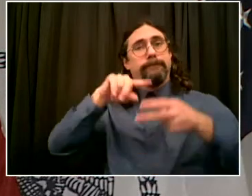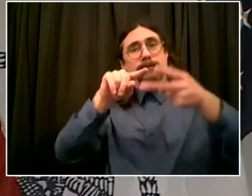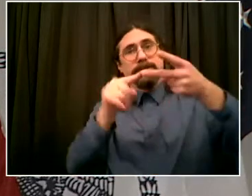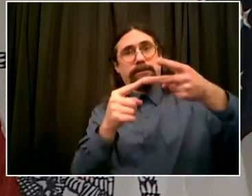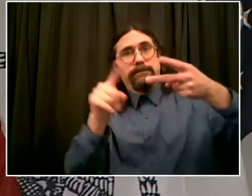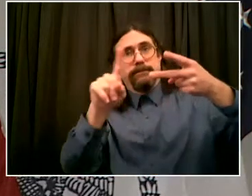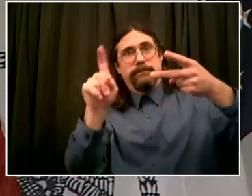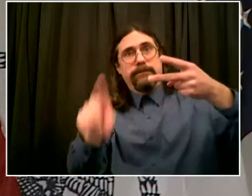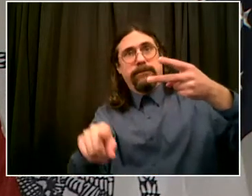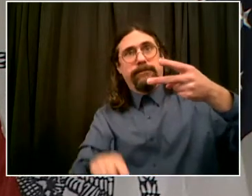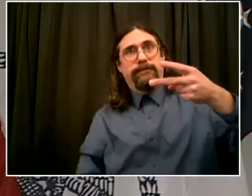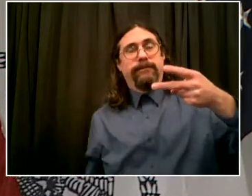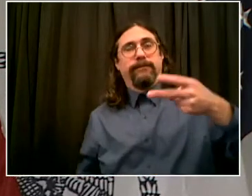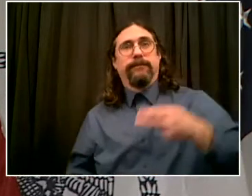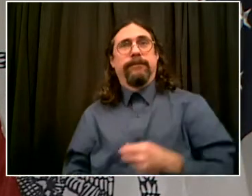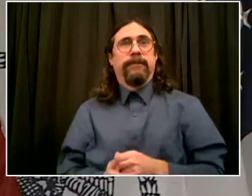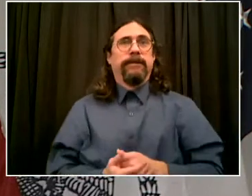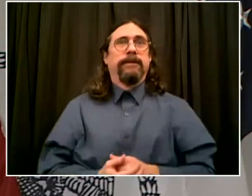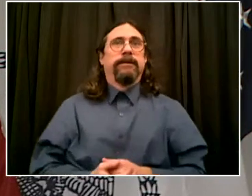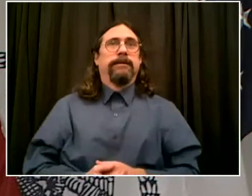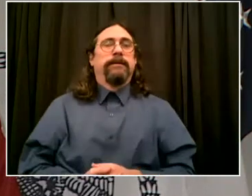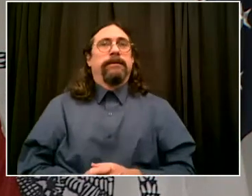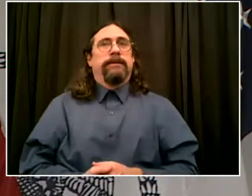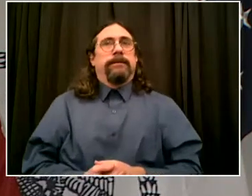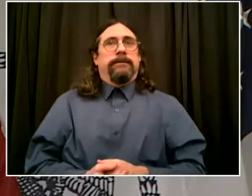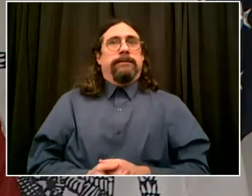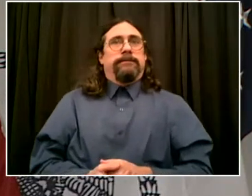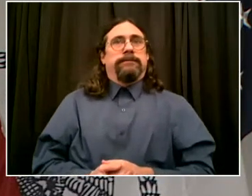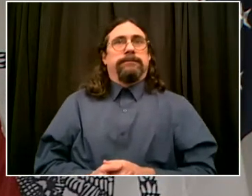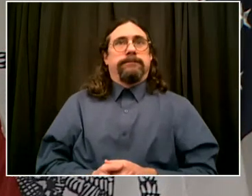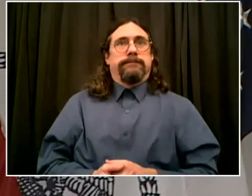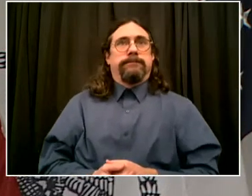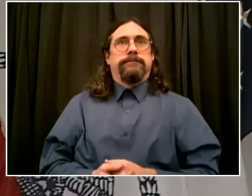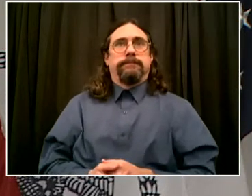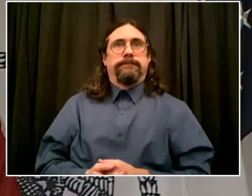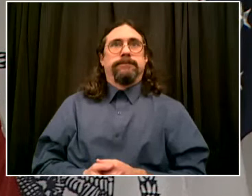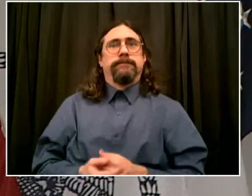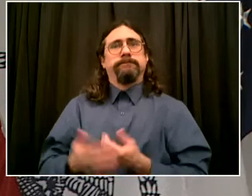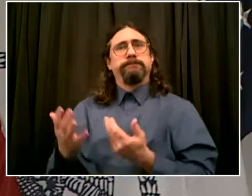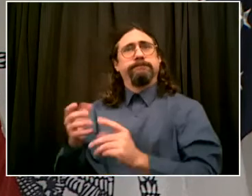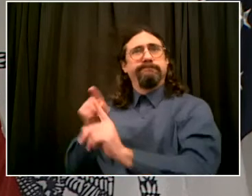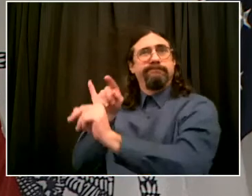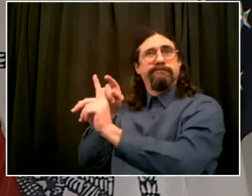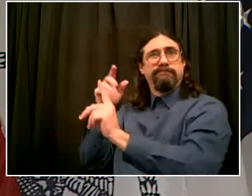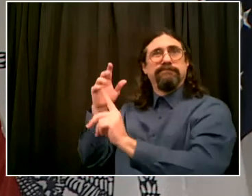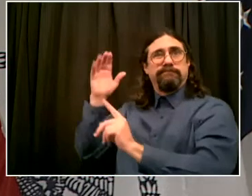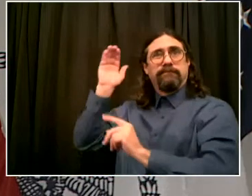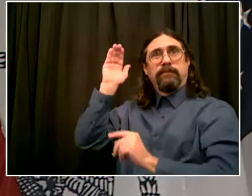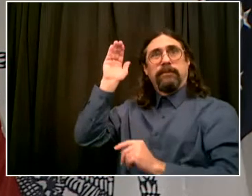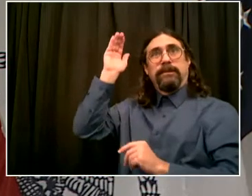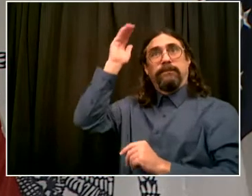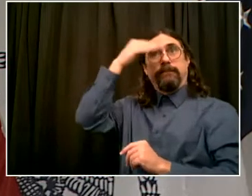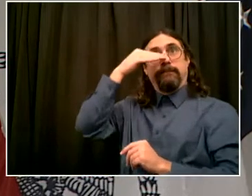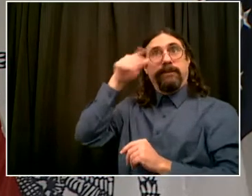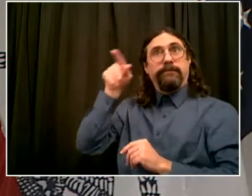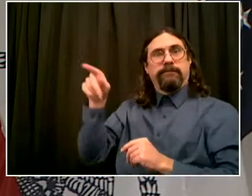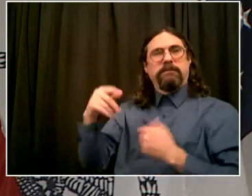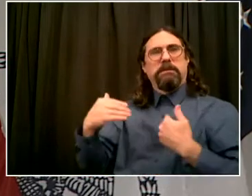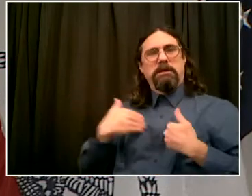GO AHEAD. Reporter: